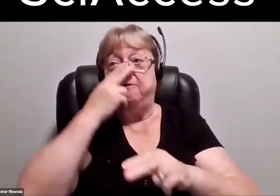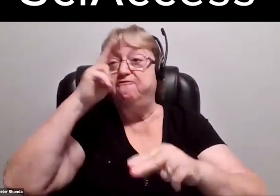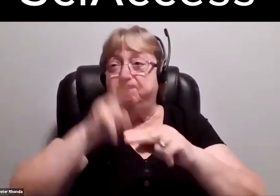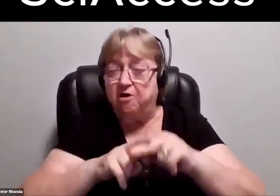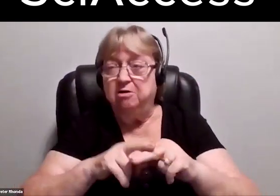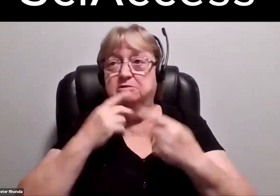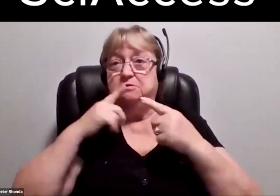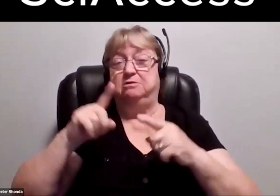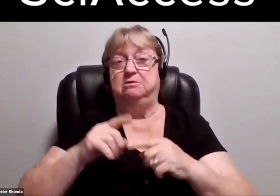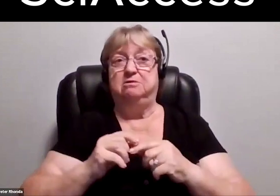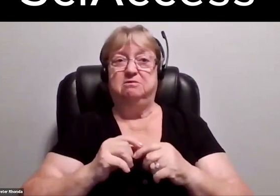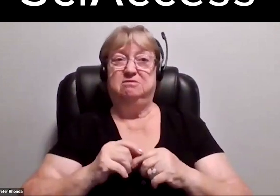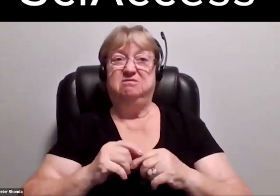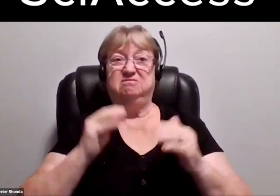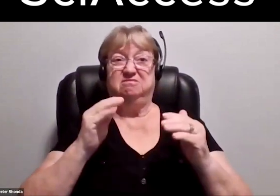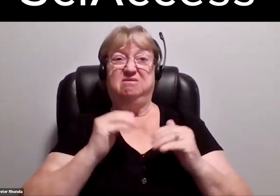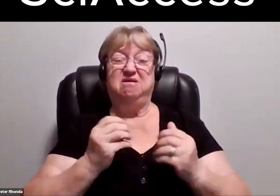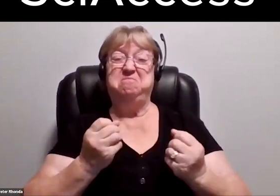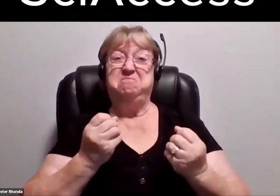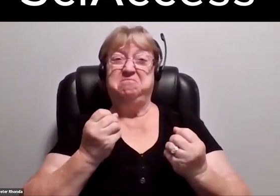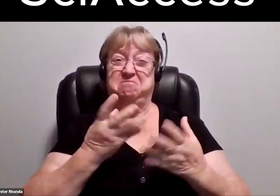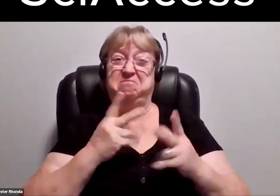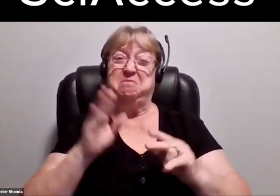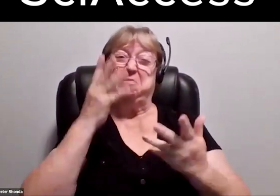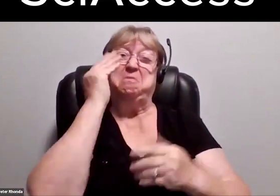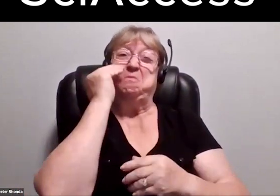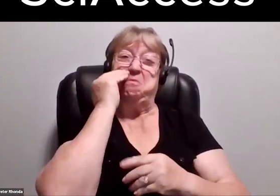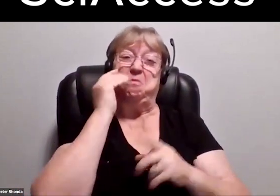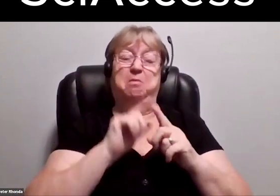but I'll repeat it here. There's a dearth of resources in STEM for students with VI,